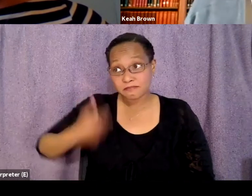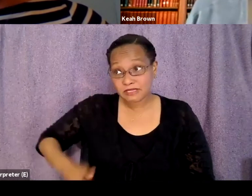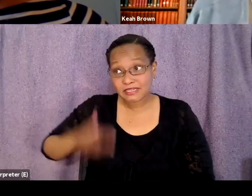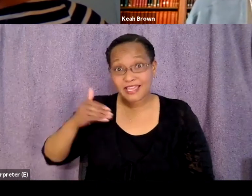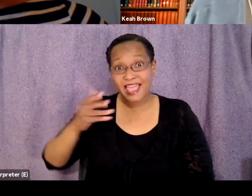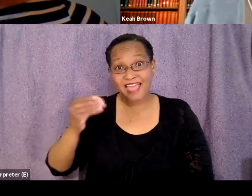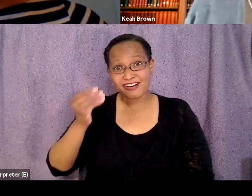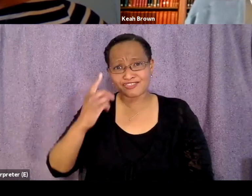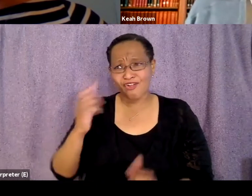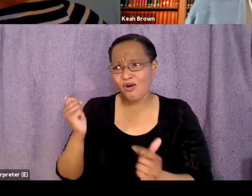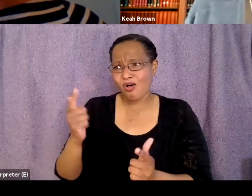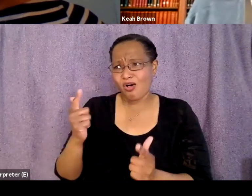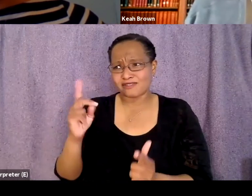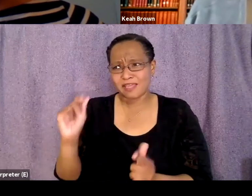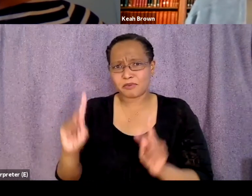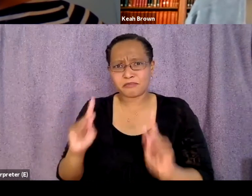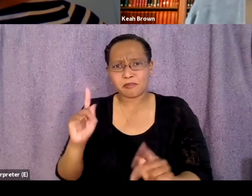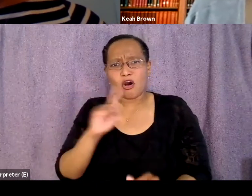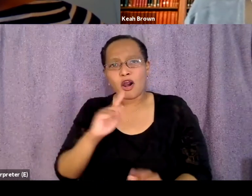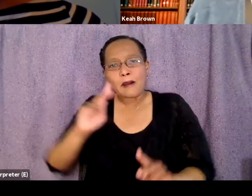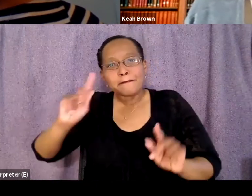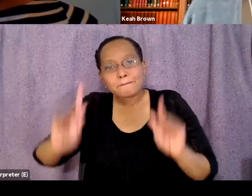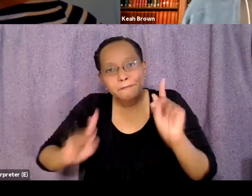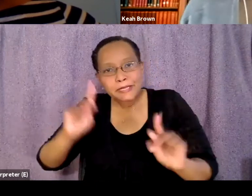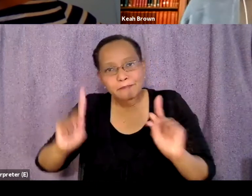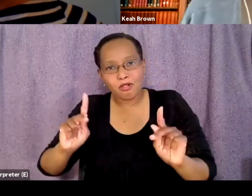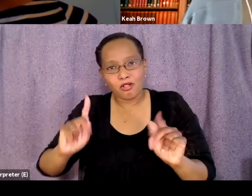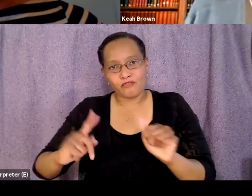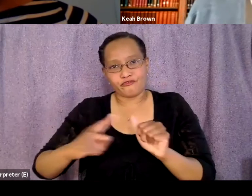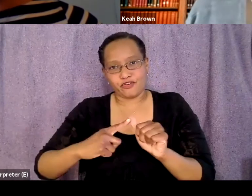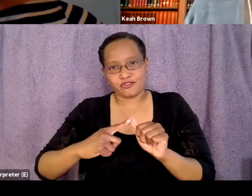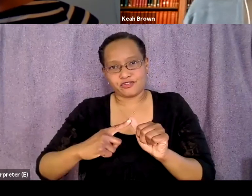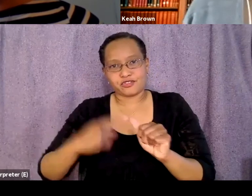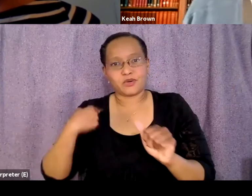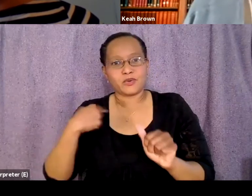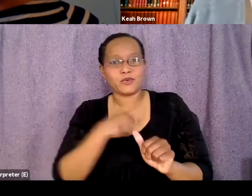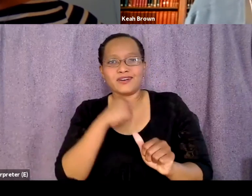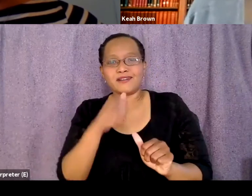people or people first and we're not you know fodder for anything that would be a dream,